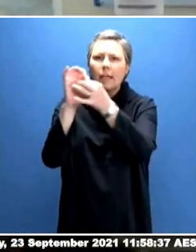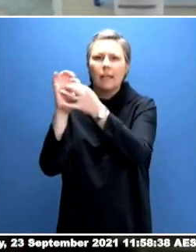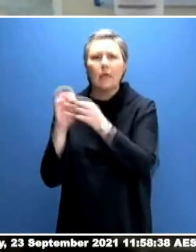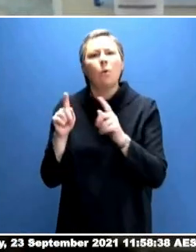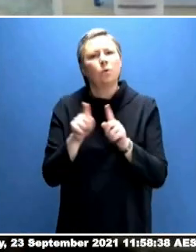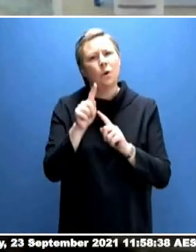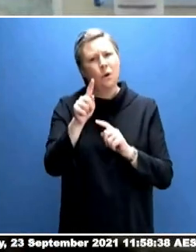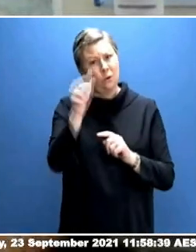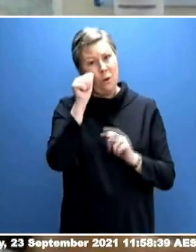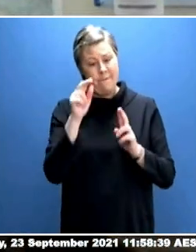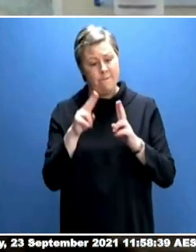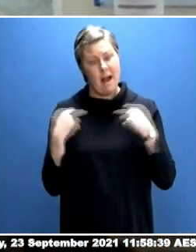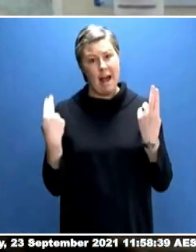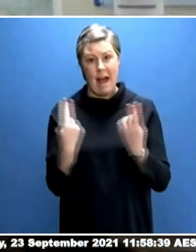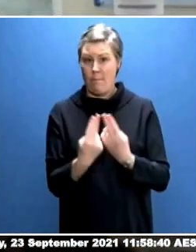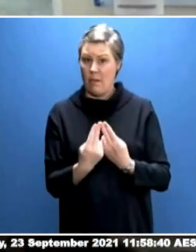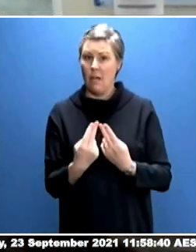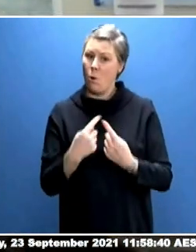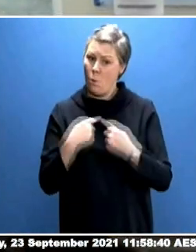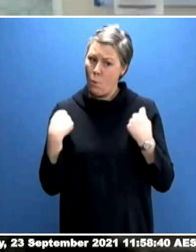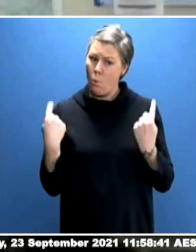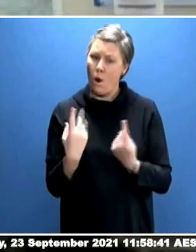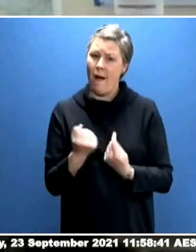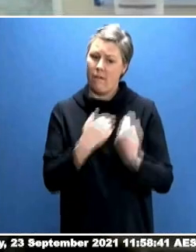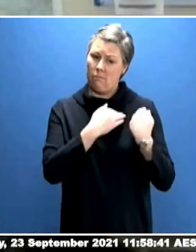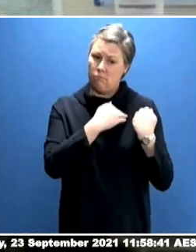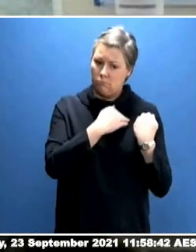that family members have towards children,